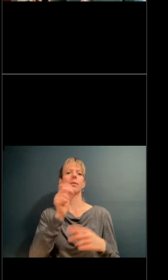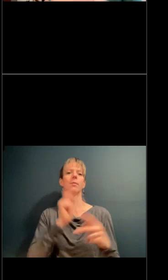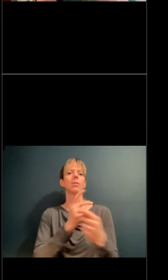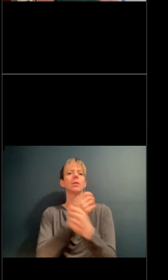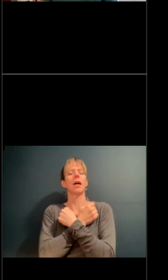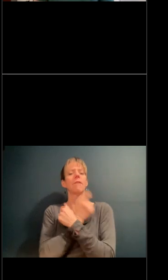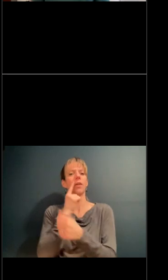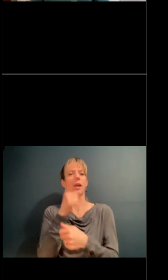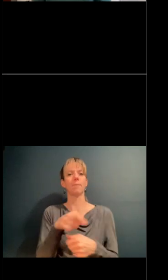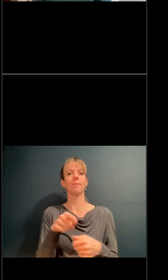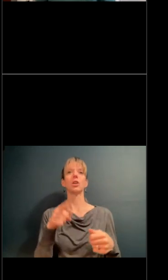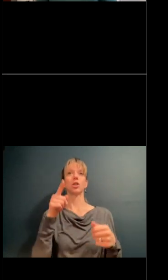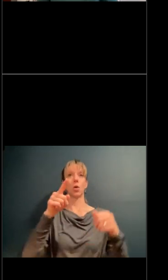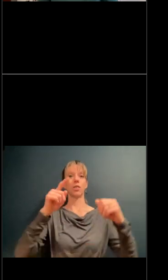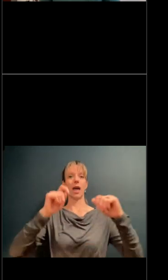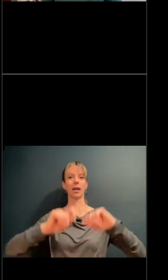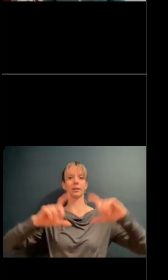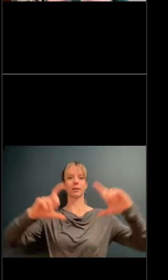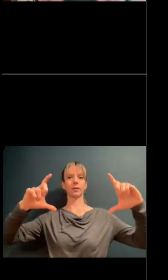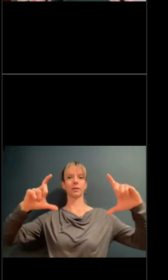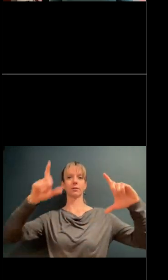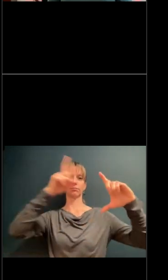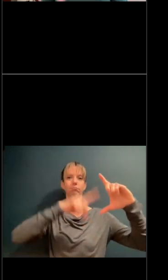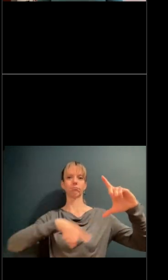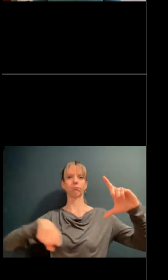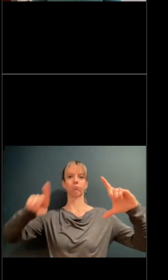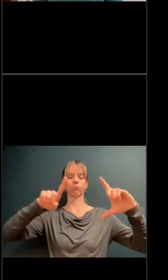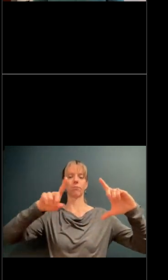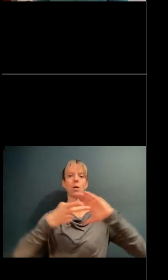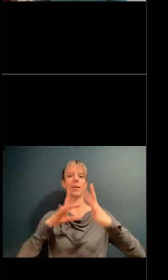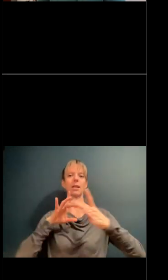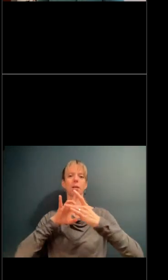That is the picture of belonging from the vantage point of young people with disabilities,